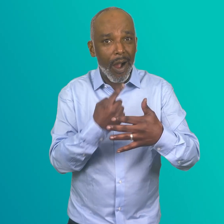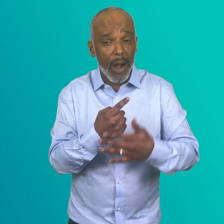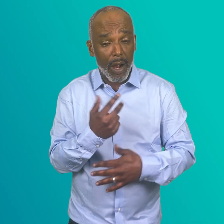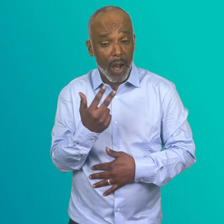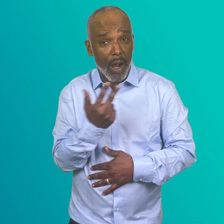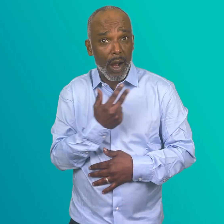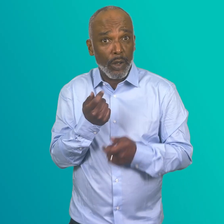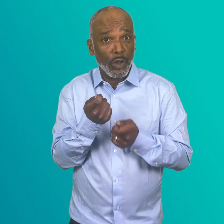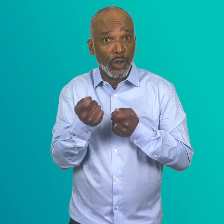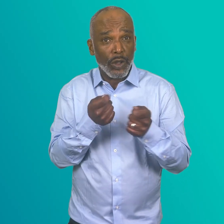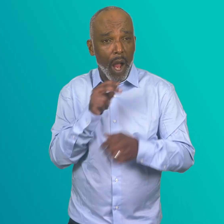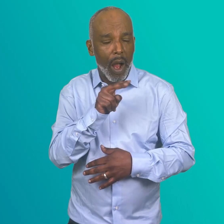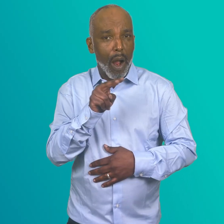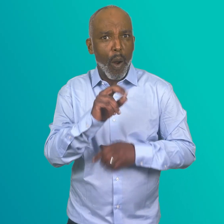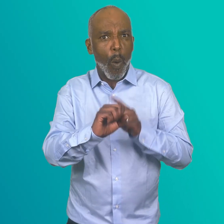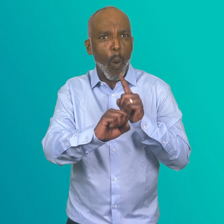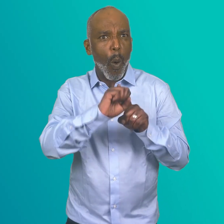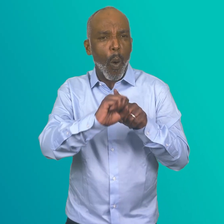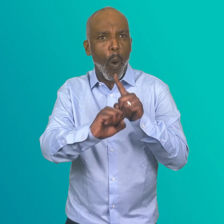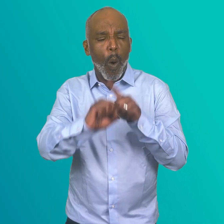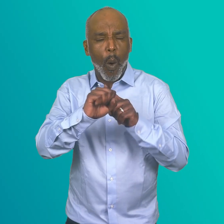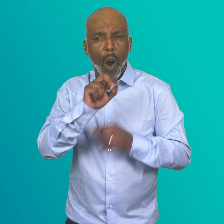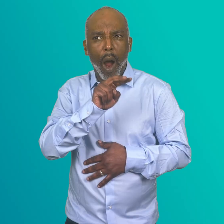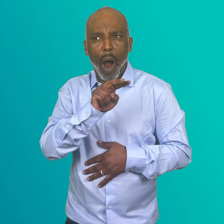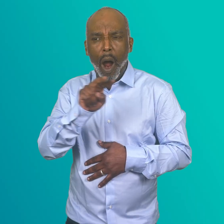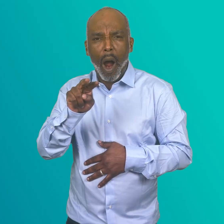As co-chairs, we have been struck by the insight,